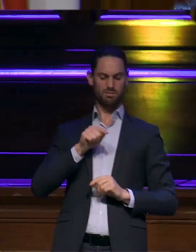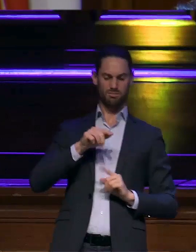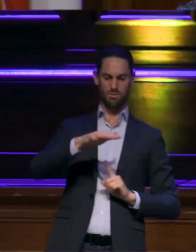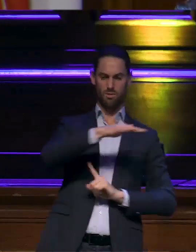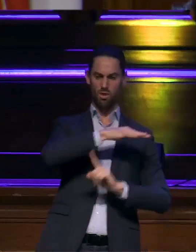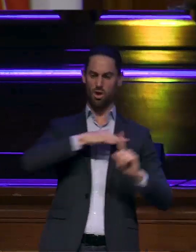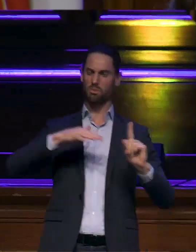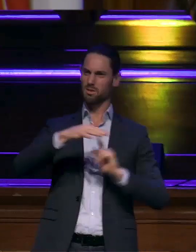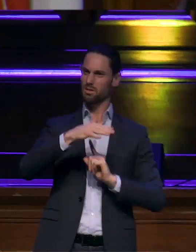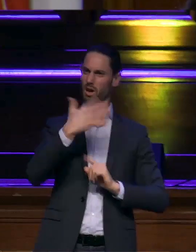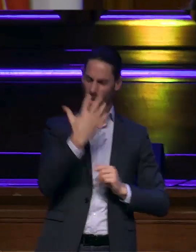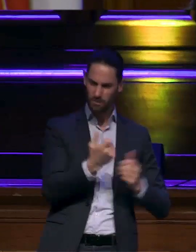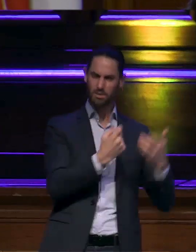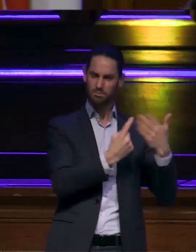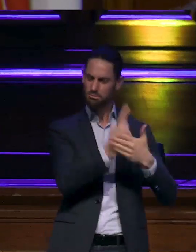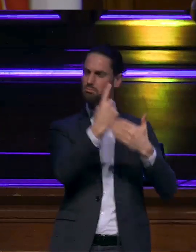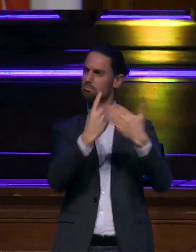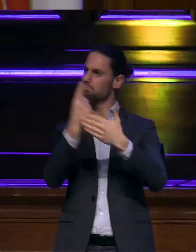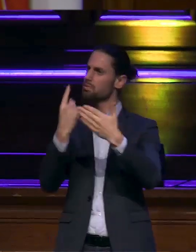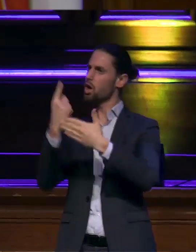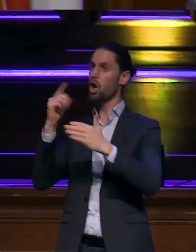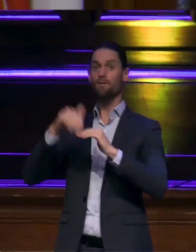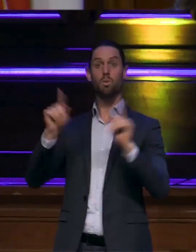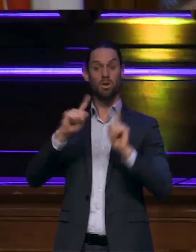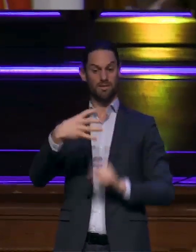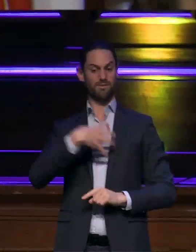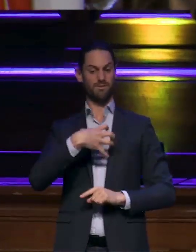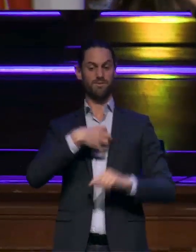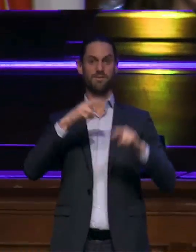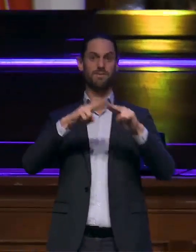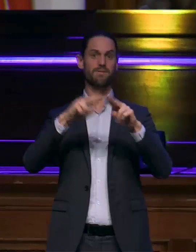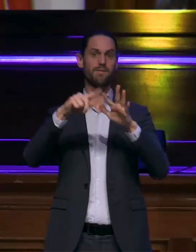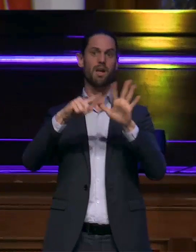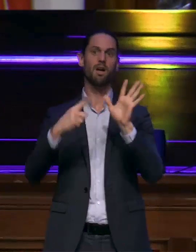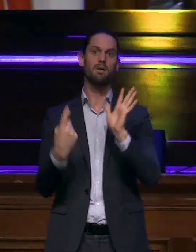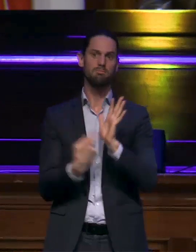common theme of fear you know whether you look at the digital transformation